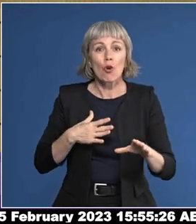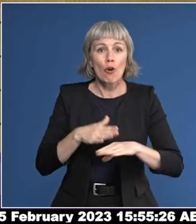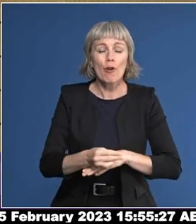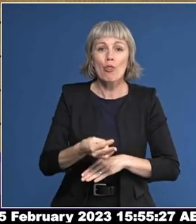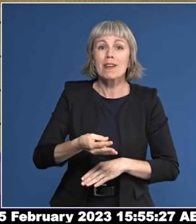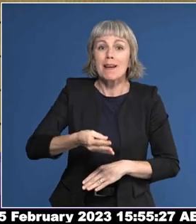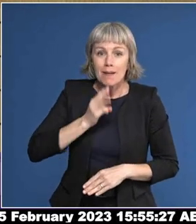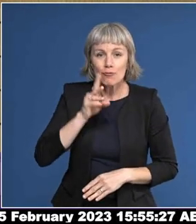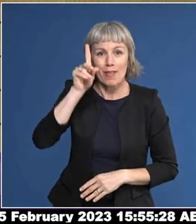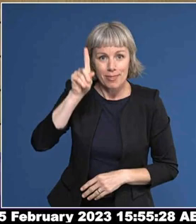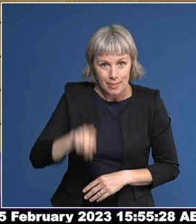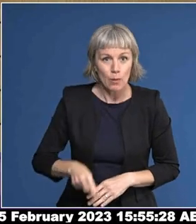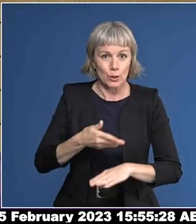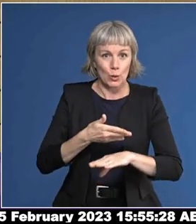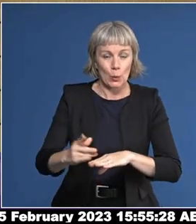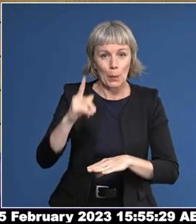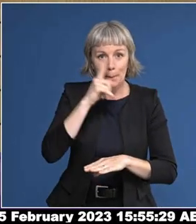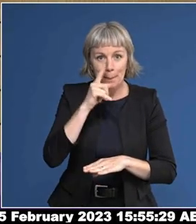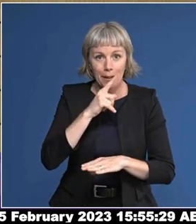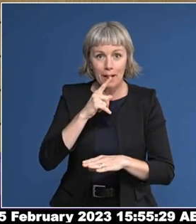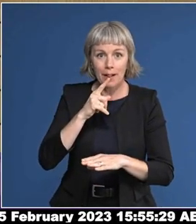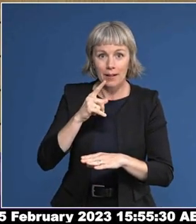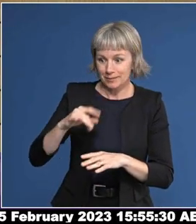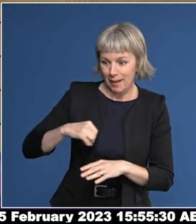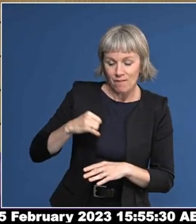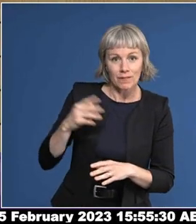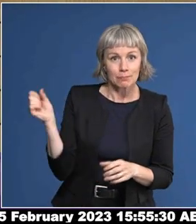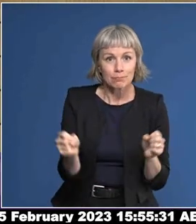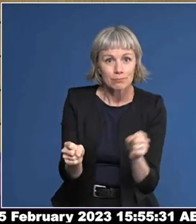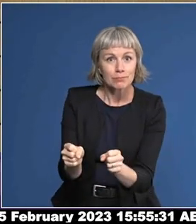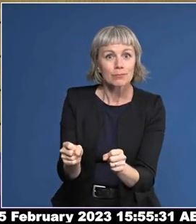quality services to people with disability under the scheme. It is an enormous challenge.